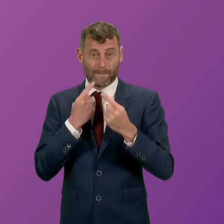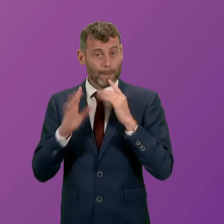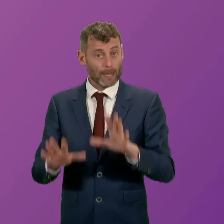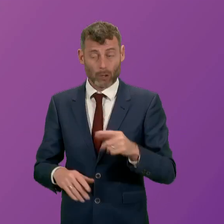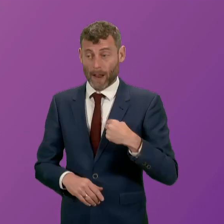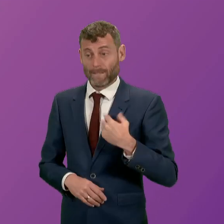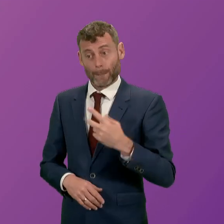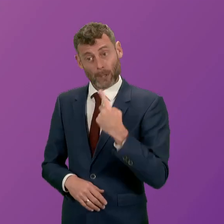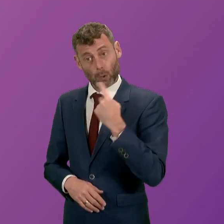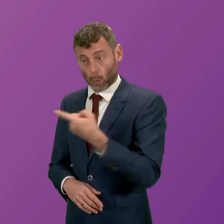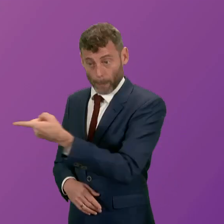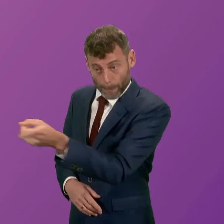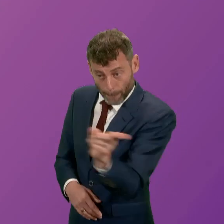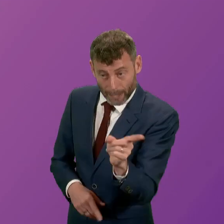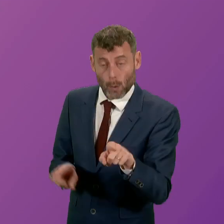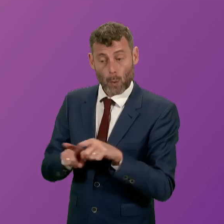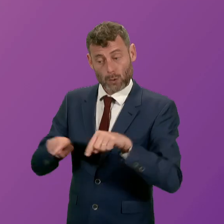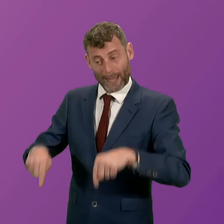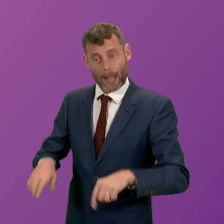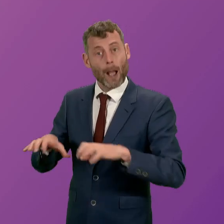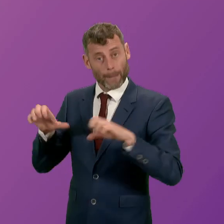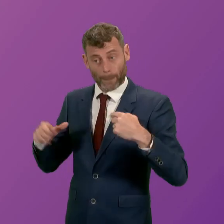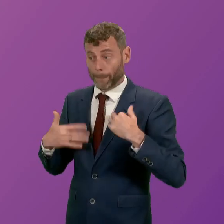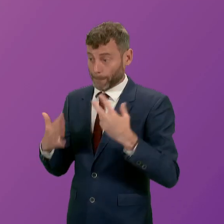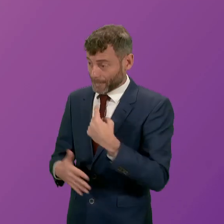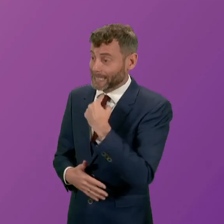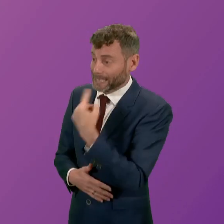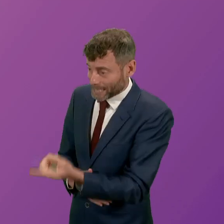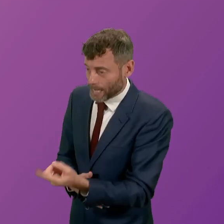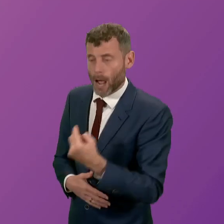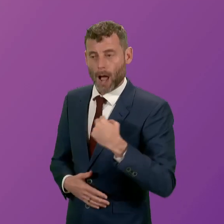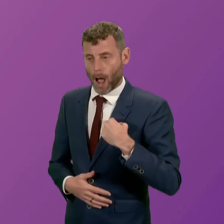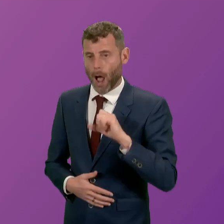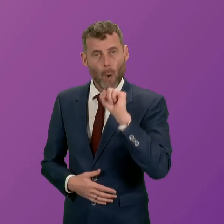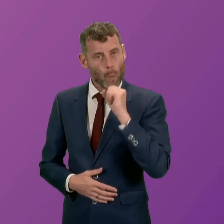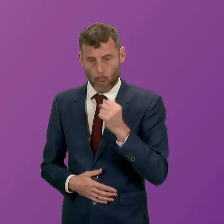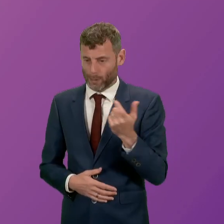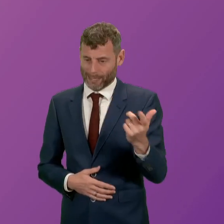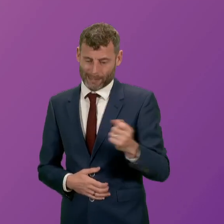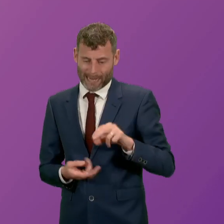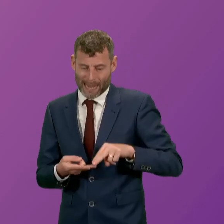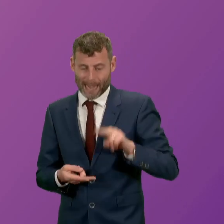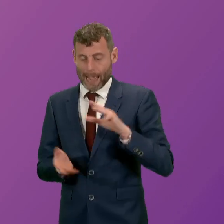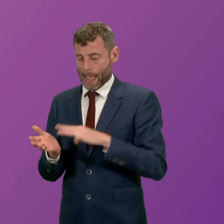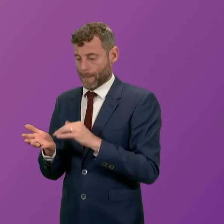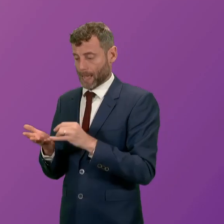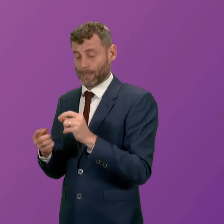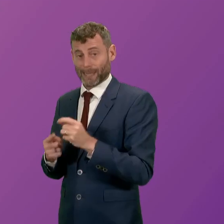to the public and to Parliament that I will not take an increase in my MSP salary and I